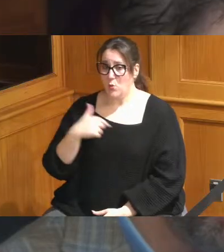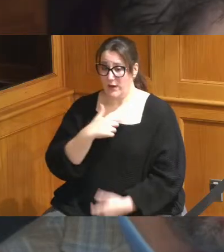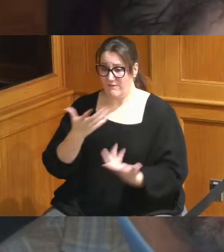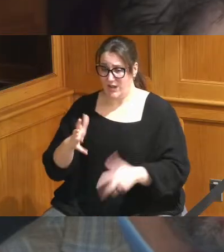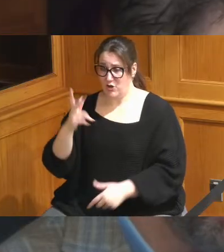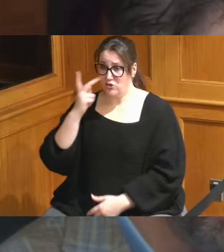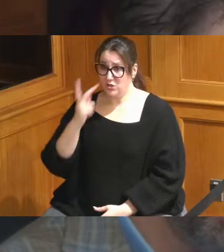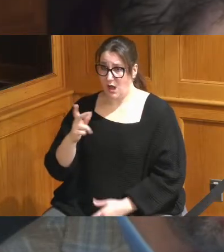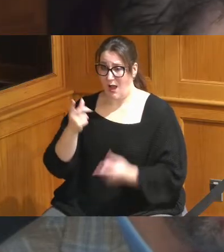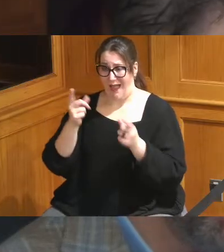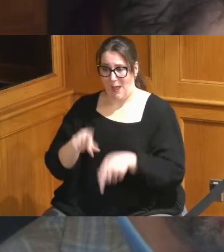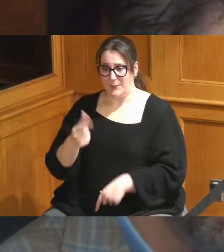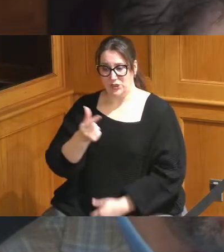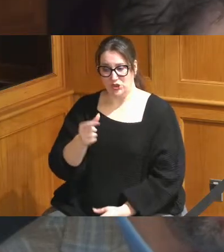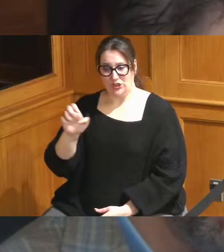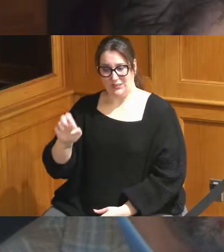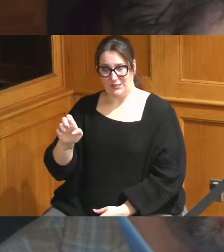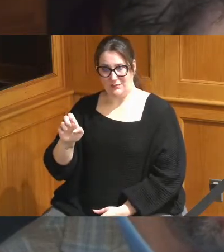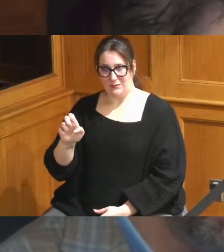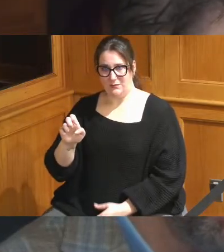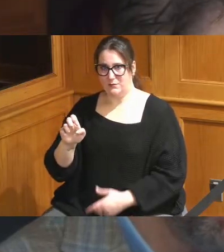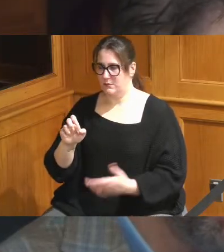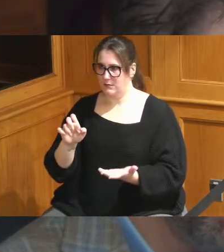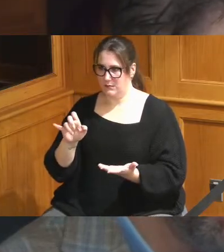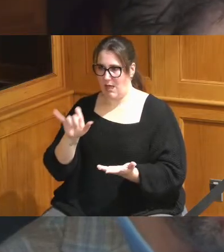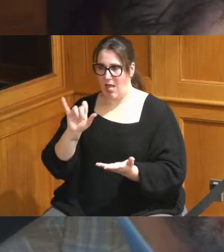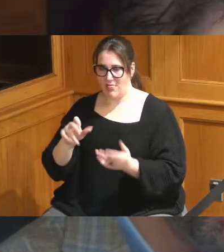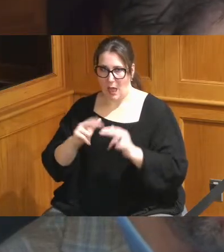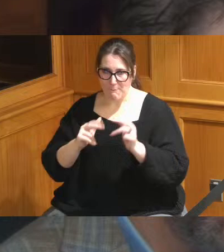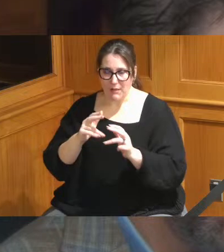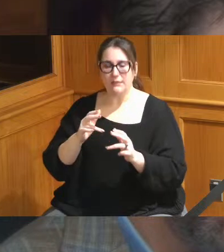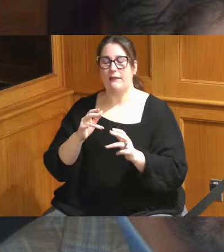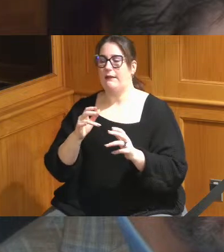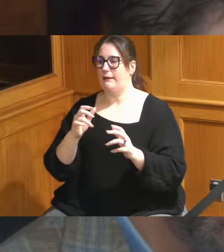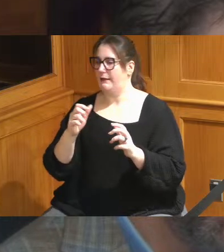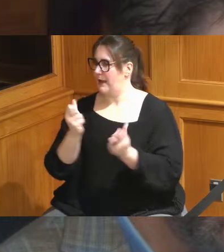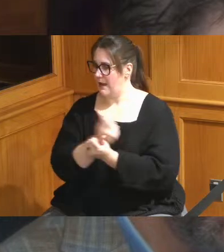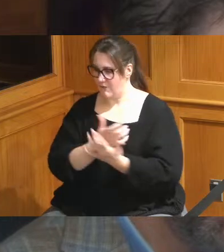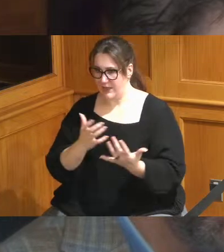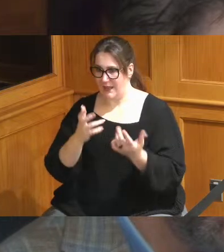that did all that building and infrastructure and everything and they they not down there